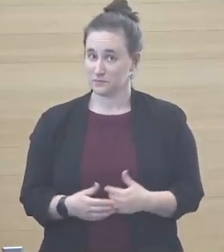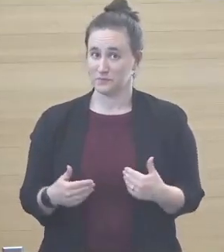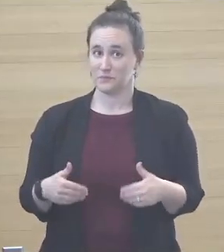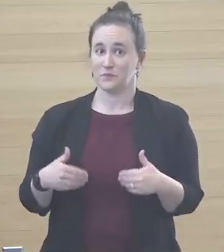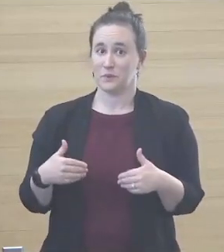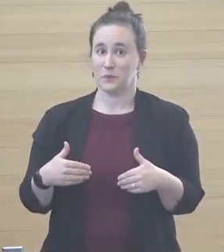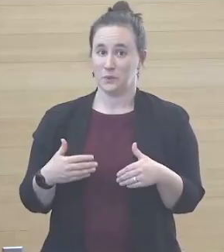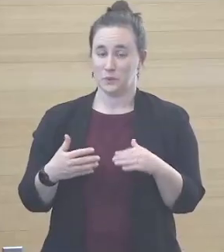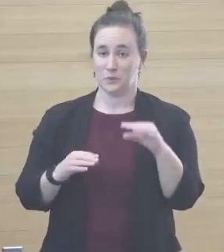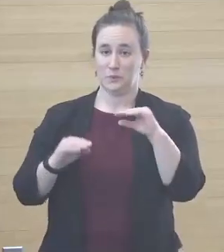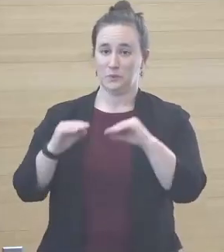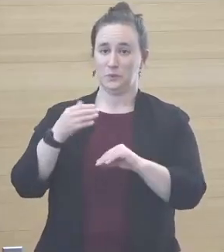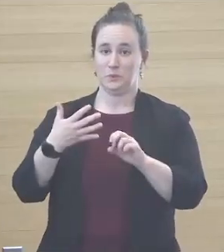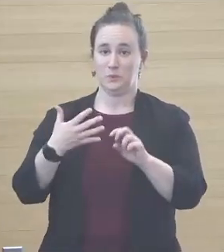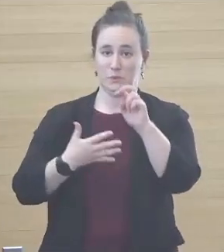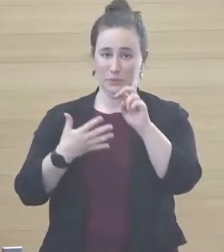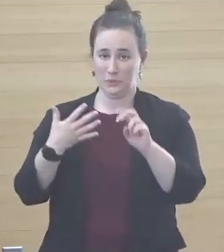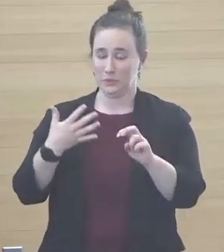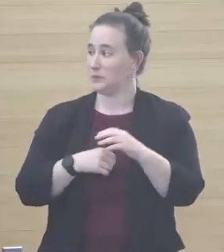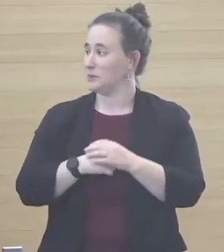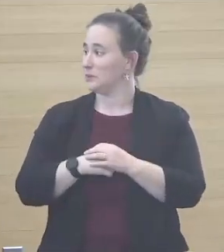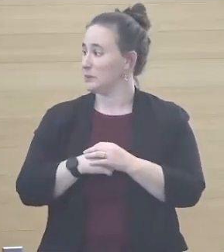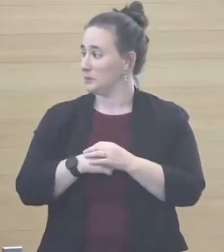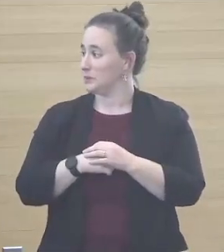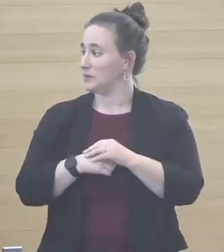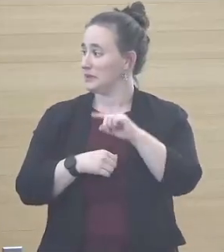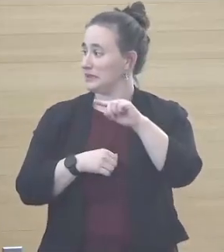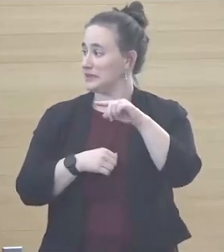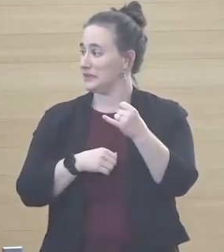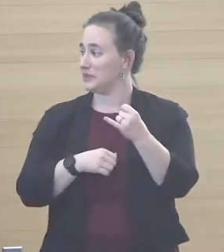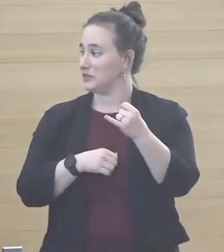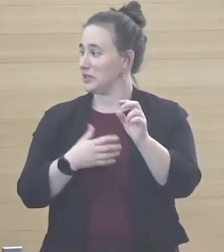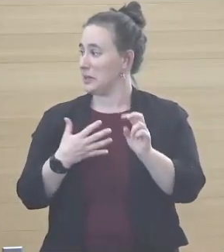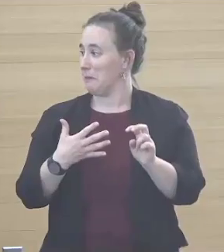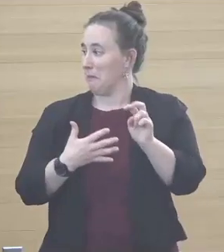PJ Remy getting up there. Okay.